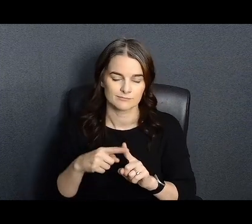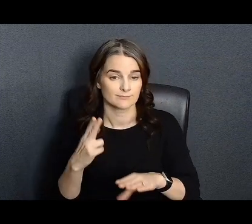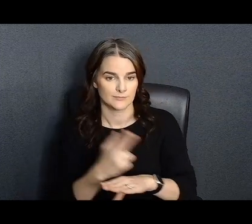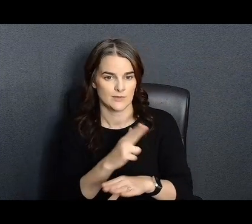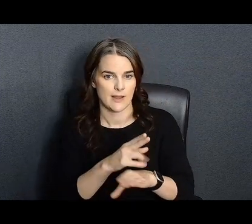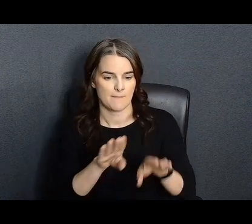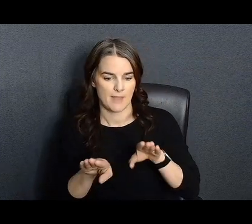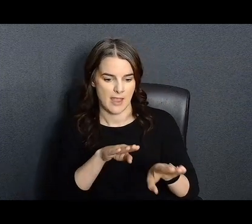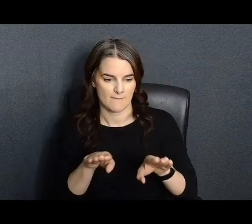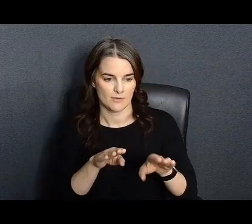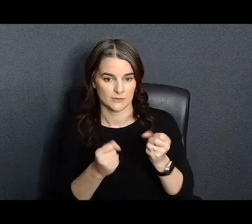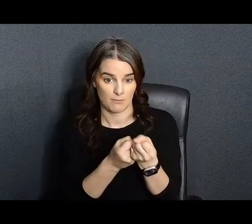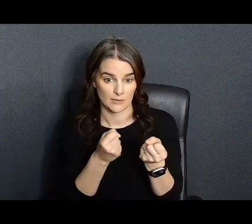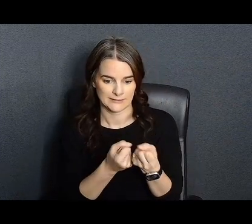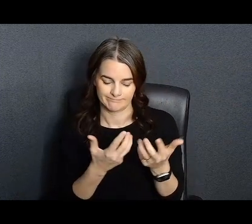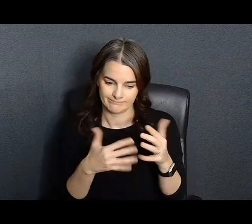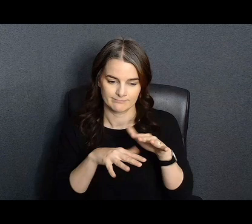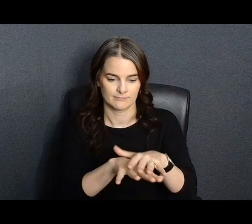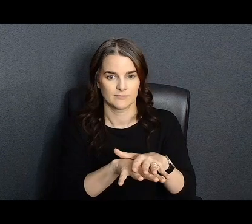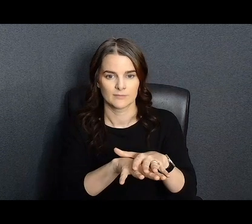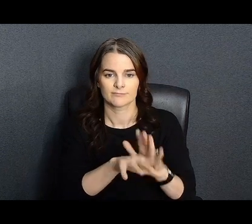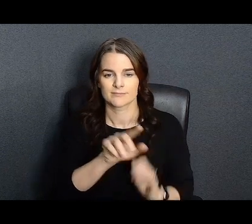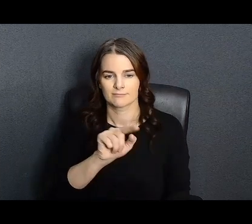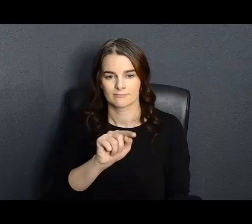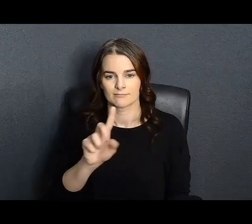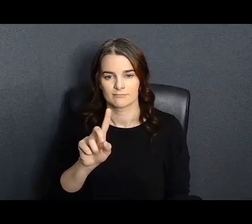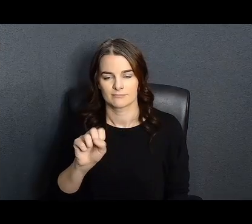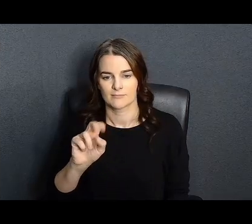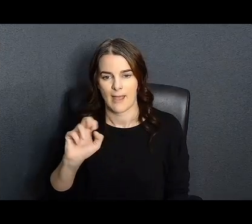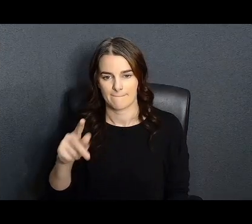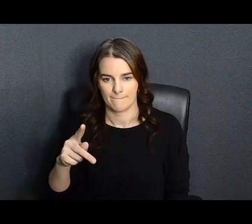the behavioral supports that are integrated in the TD Snap app.